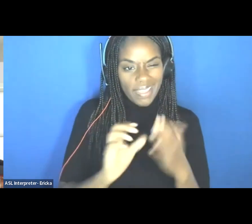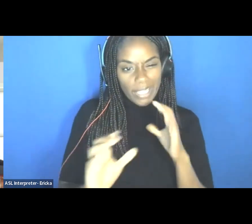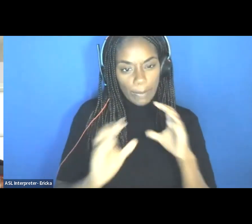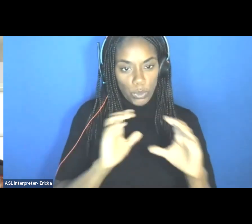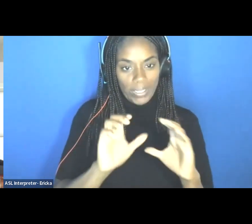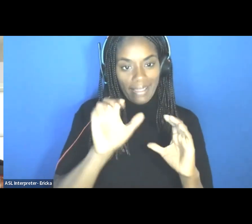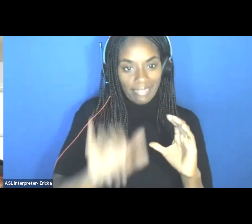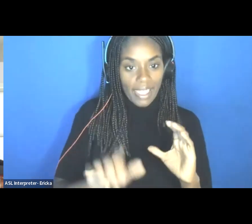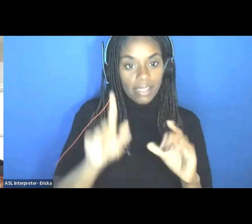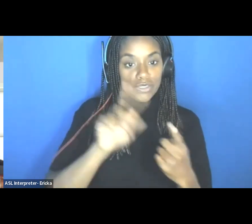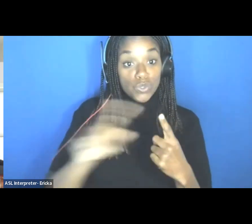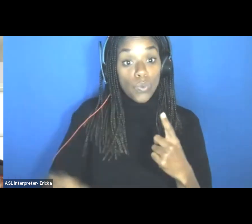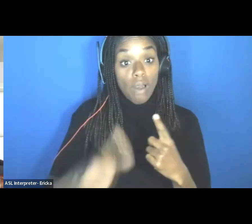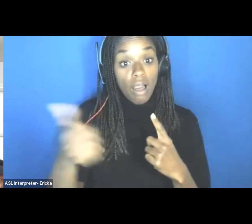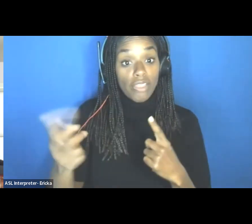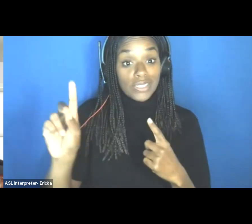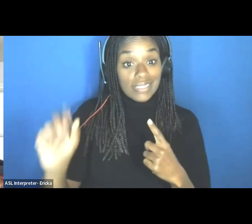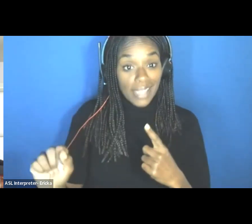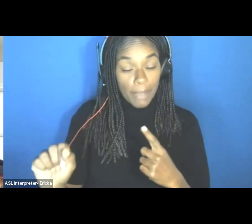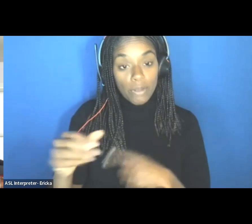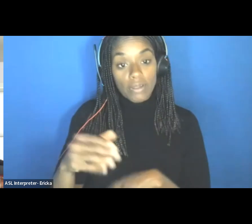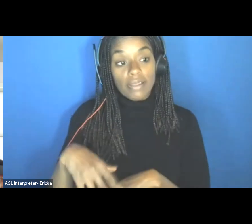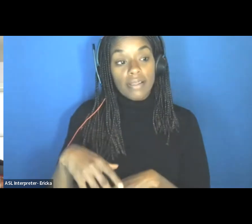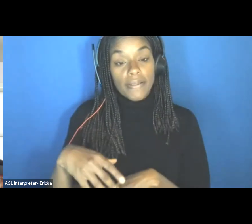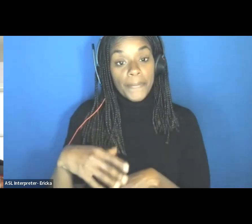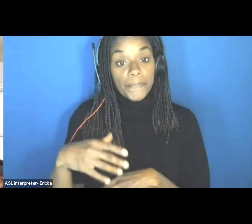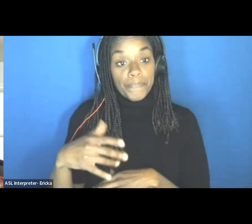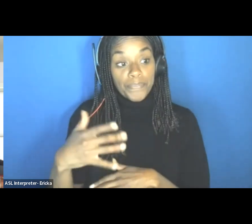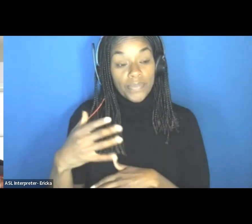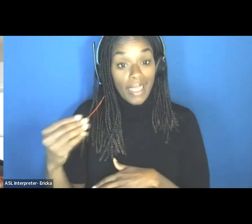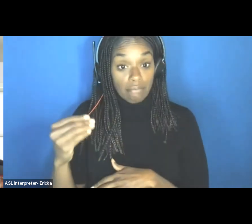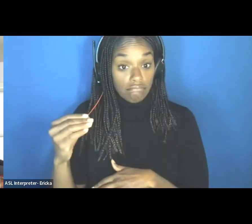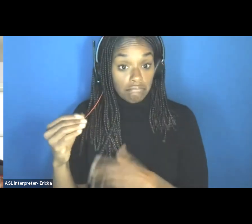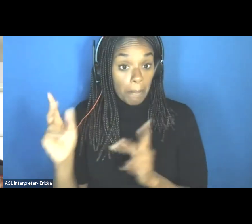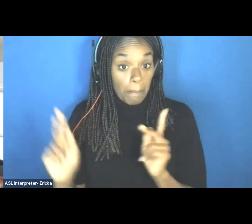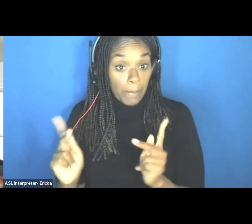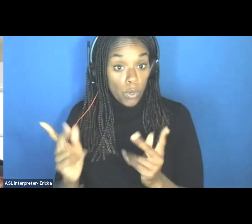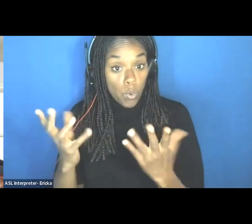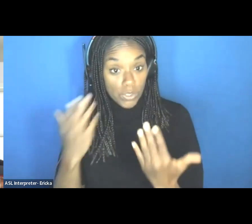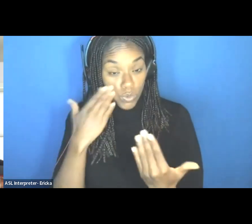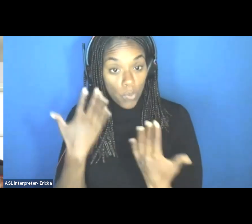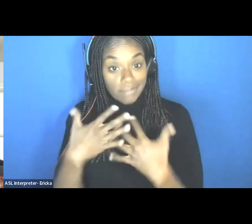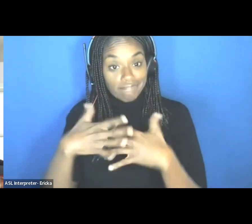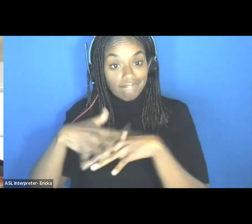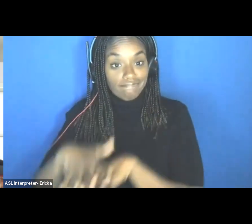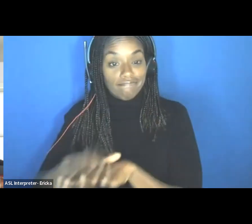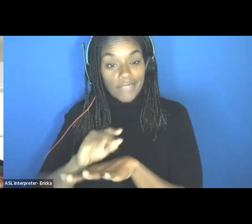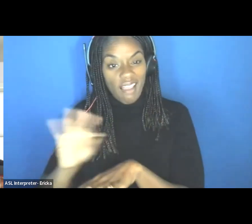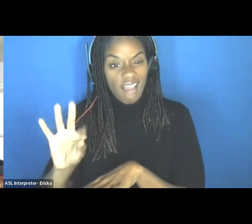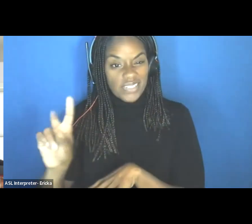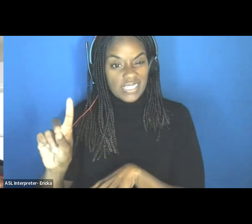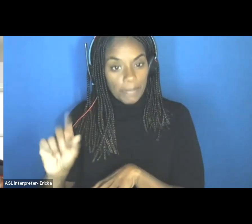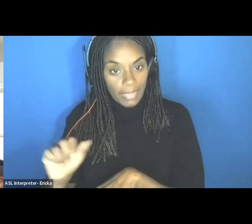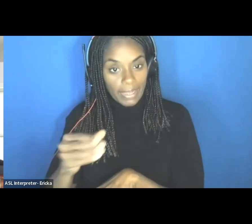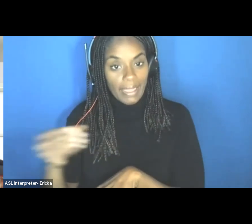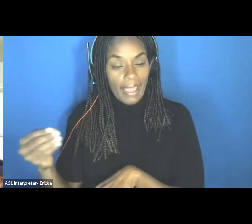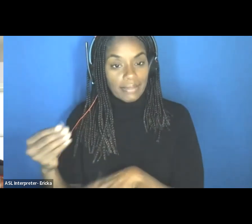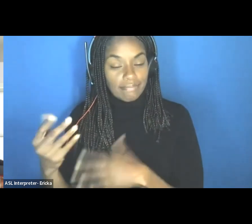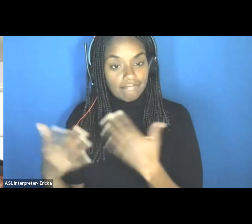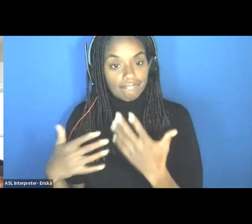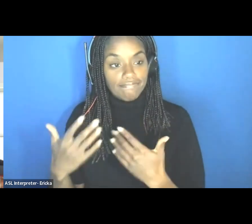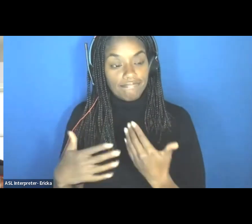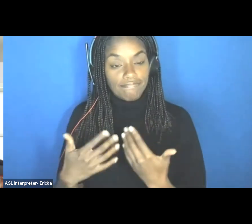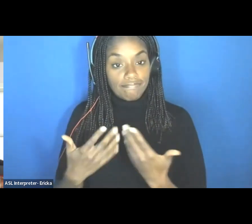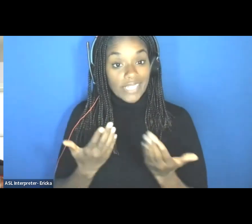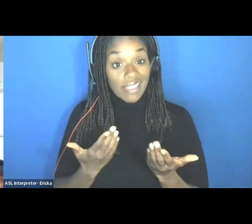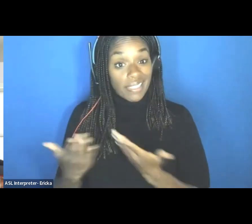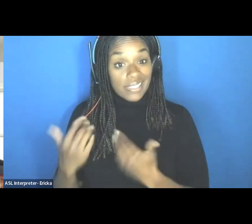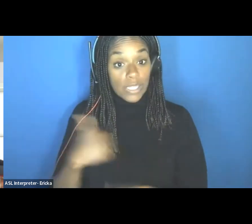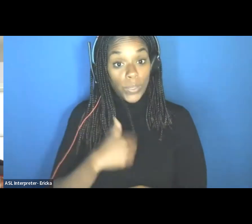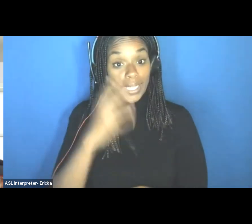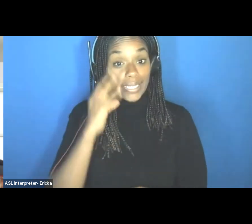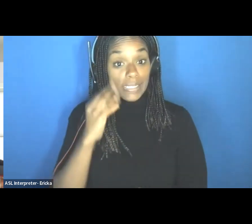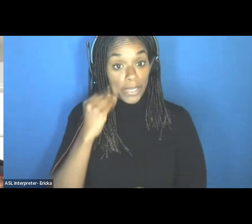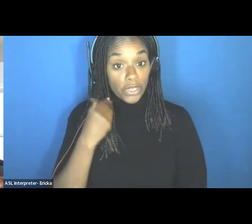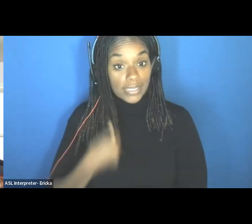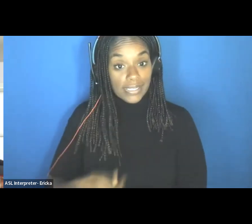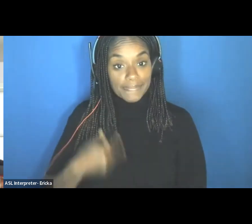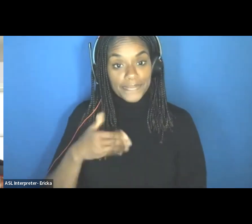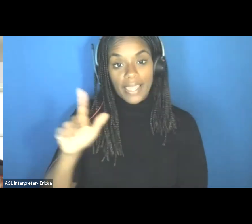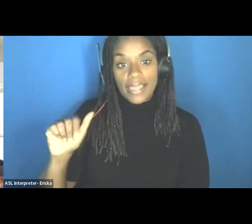And I am also an artist and an author who has been using my one personal experience of who I am as a Latina and translating it into forms of art that communicate the experiences.